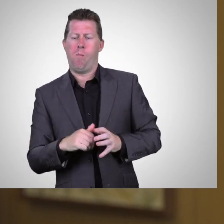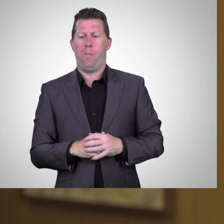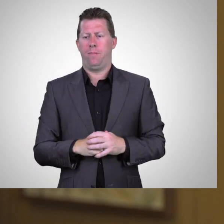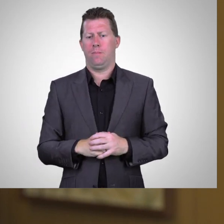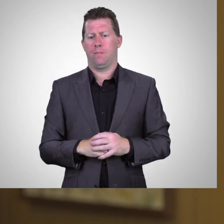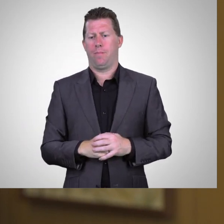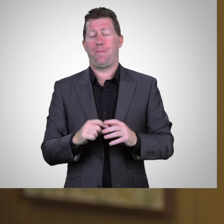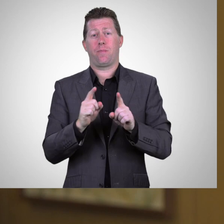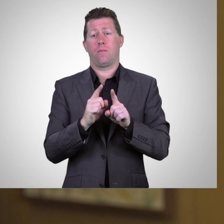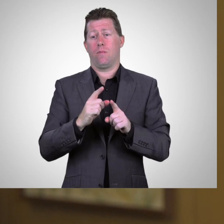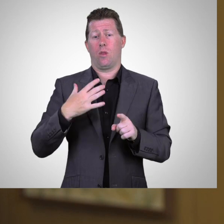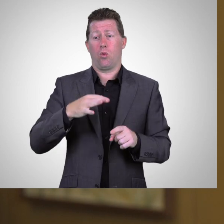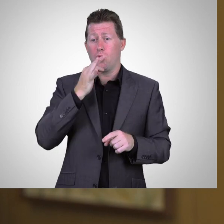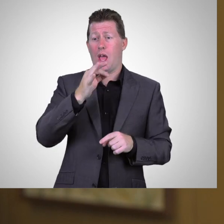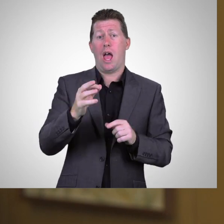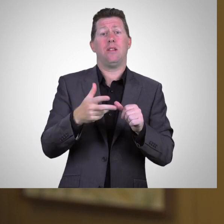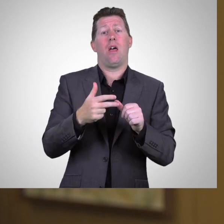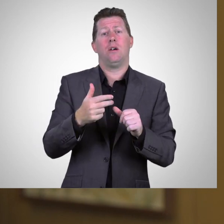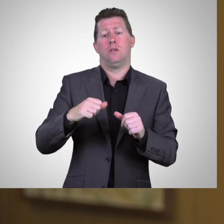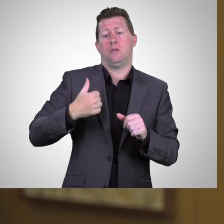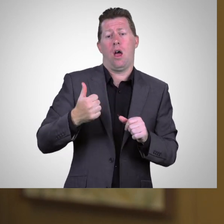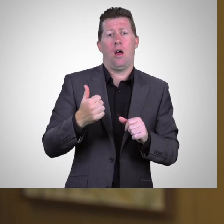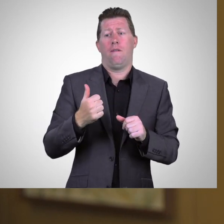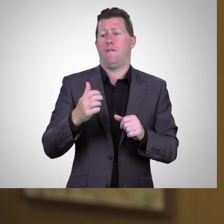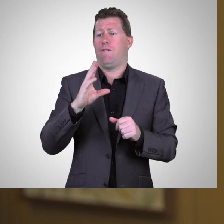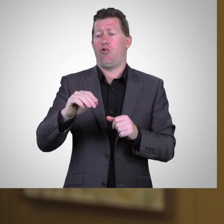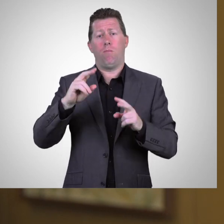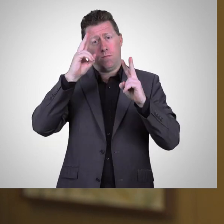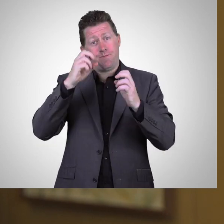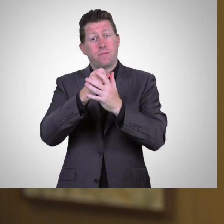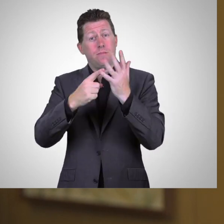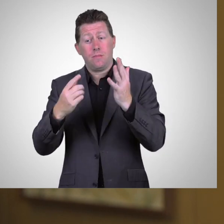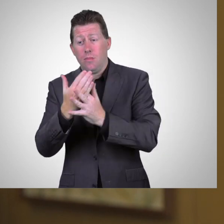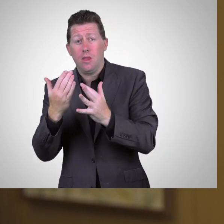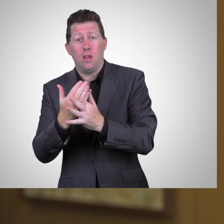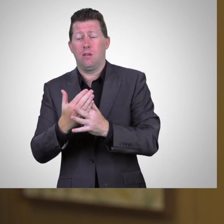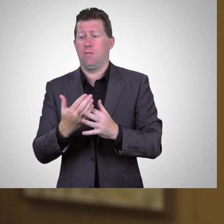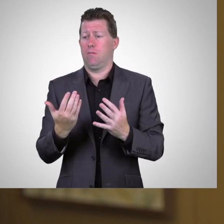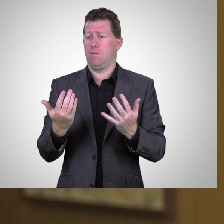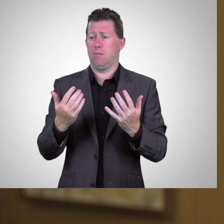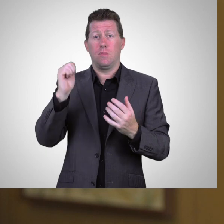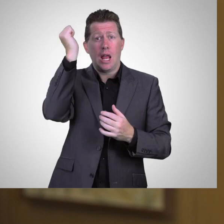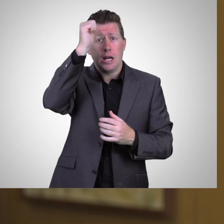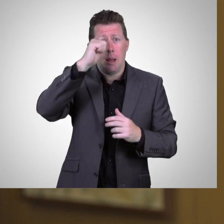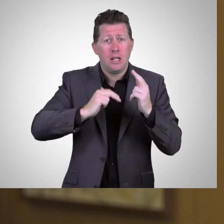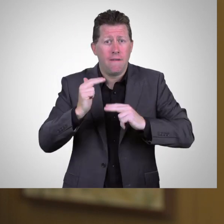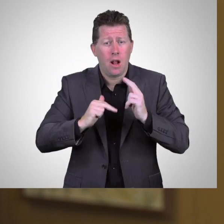and also inviting along staff from the Access Centre, academic developers, and